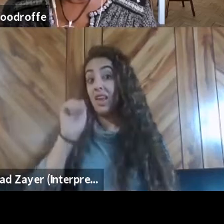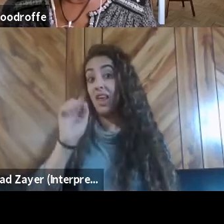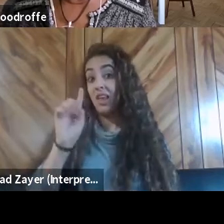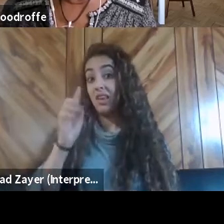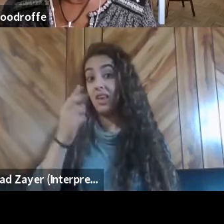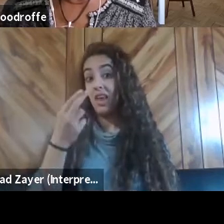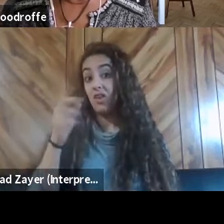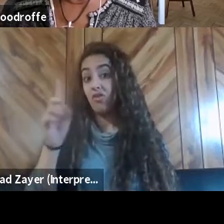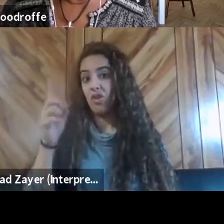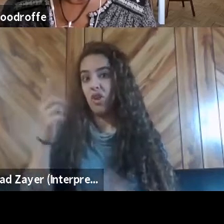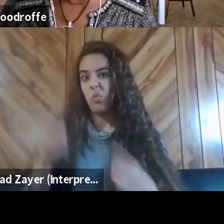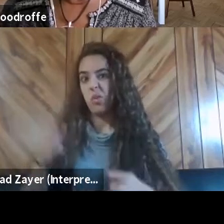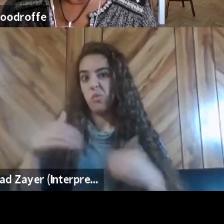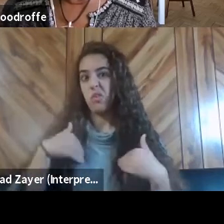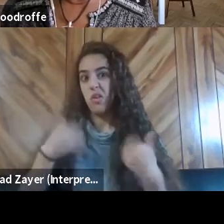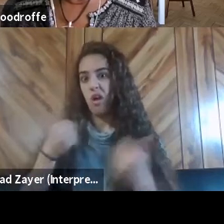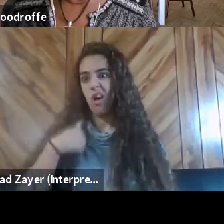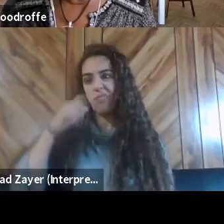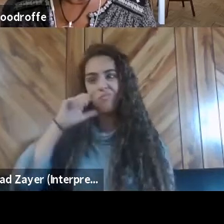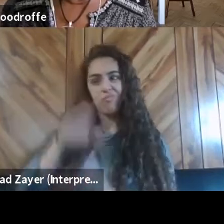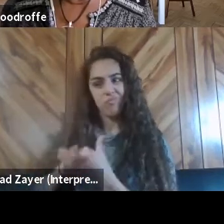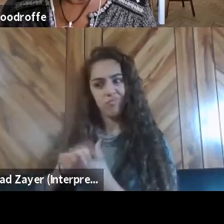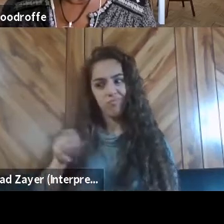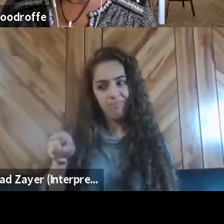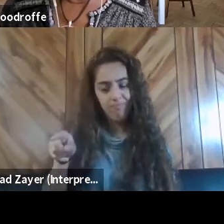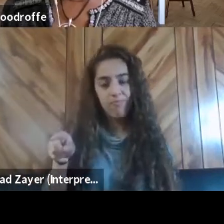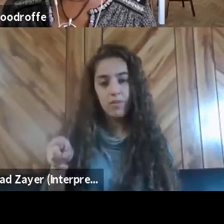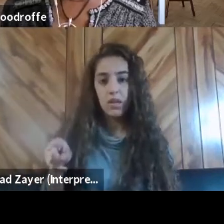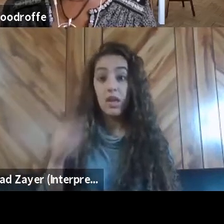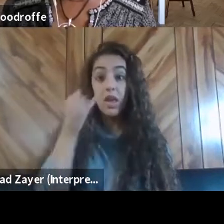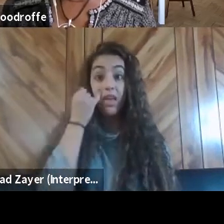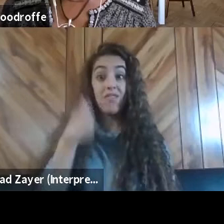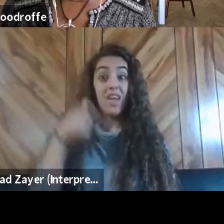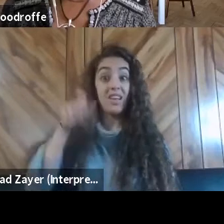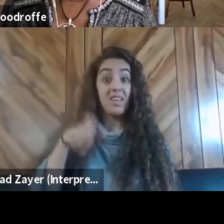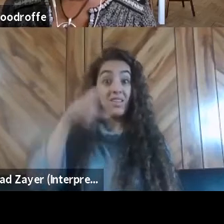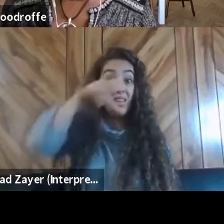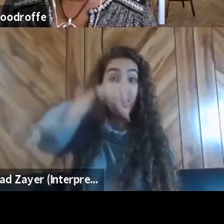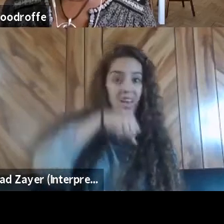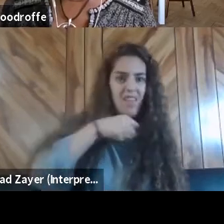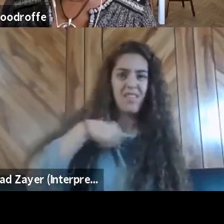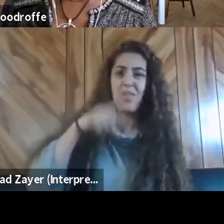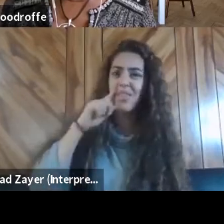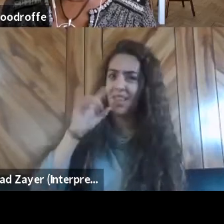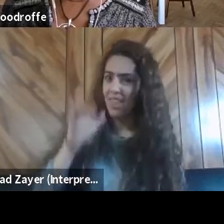had to guess that's what I would have said it was, um, it's only